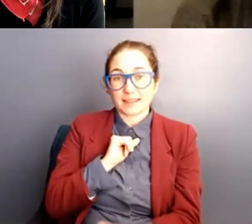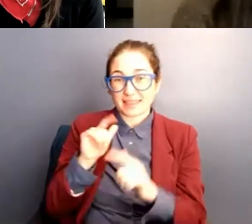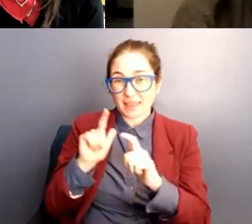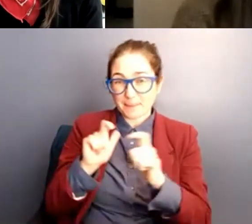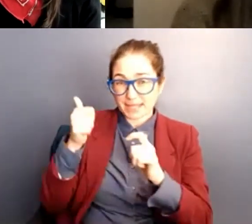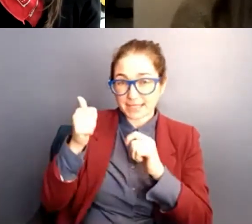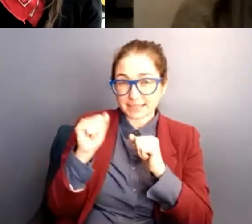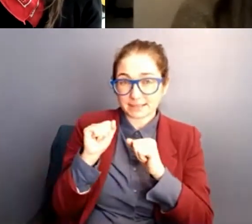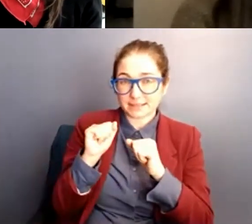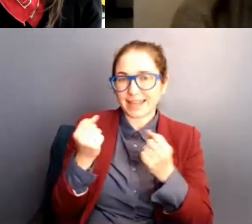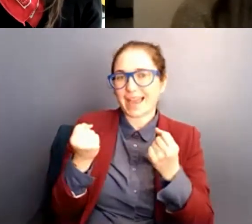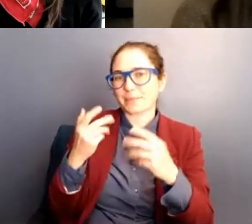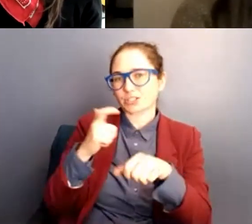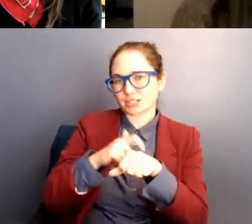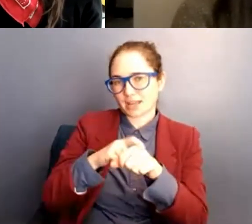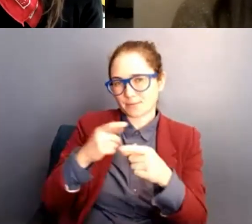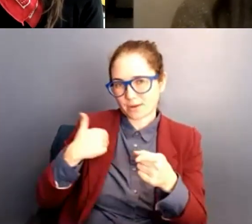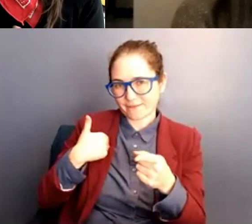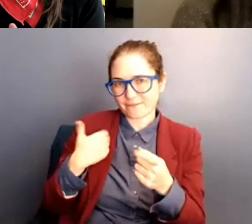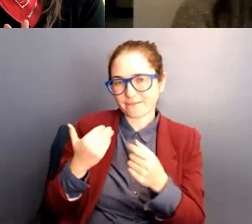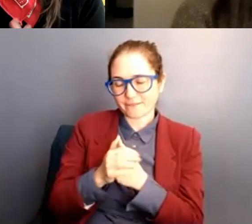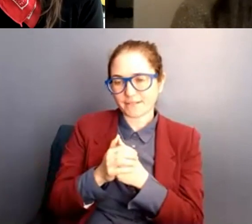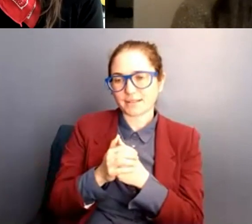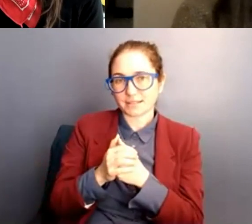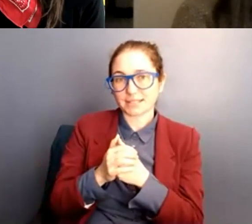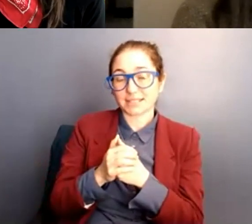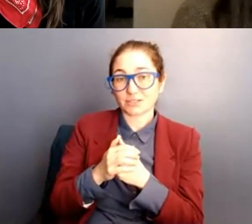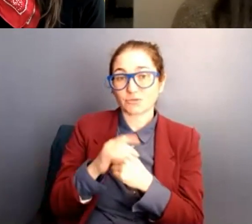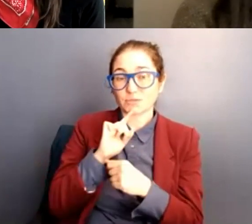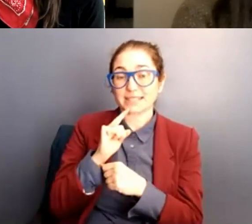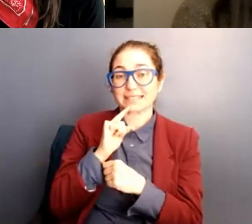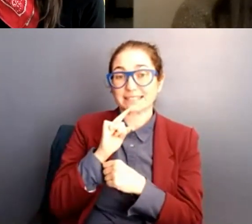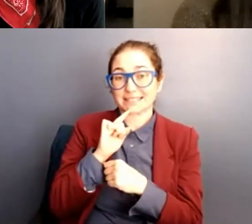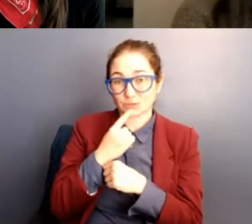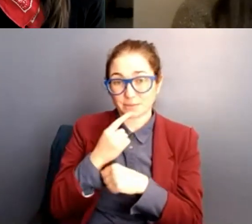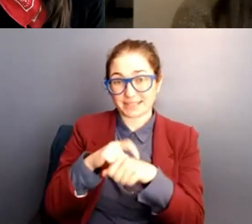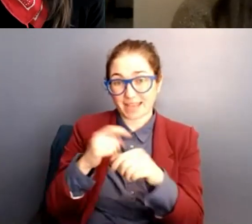how much time do you have? Because it is extremely time-consuming. I mean, I have met so many people who said oh, I can do this